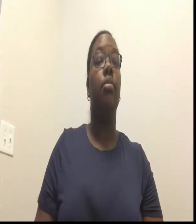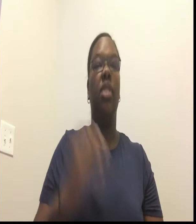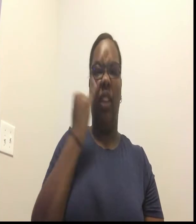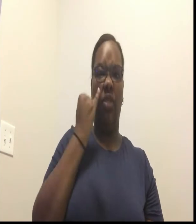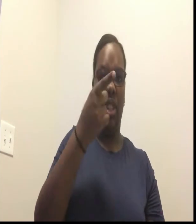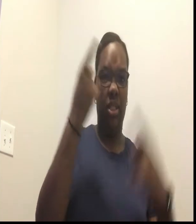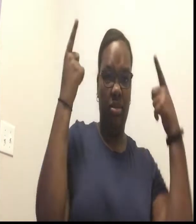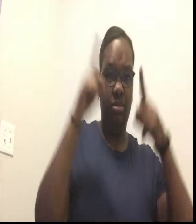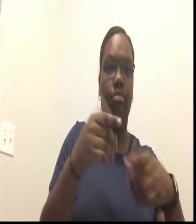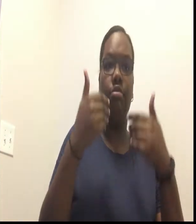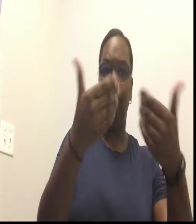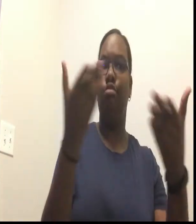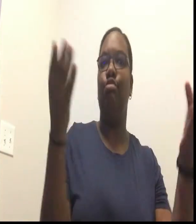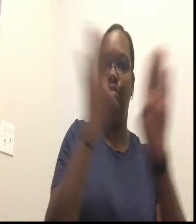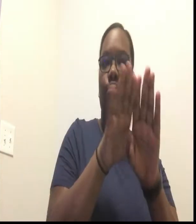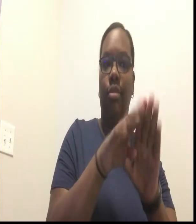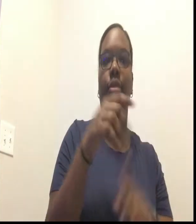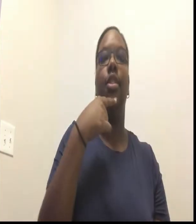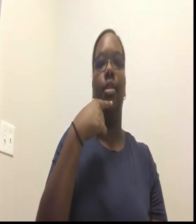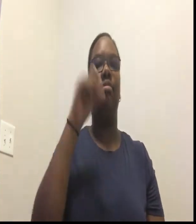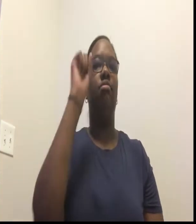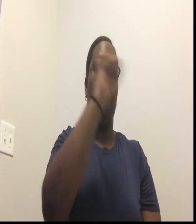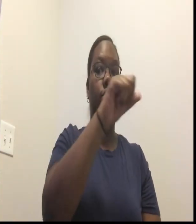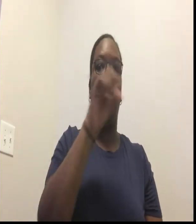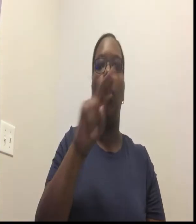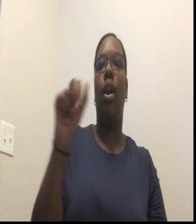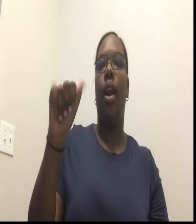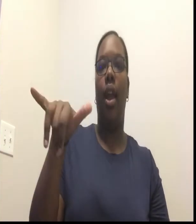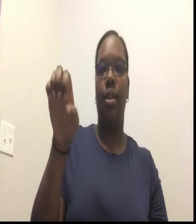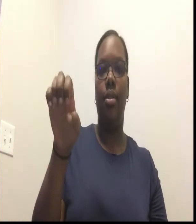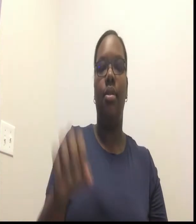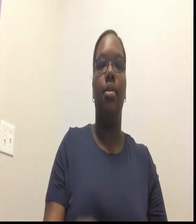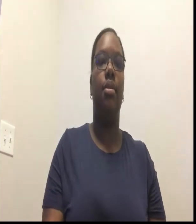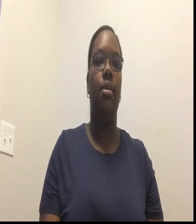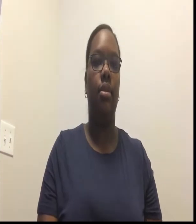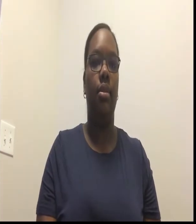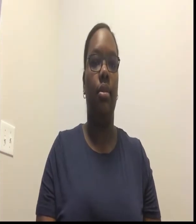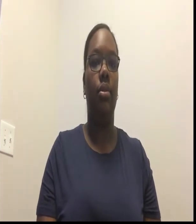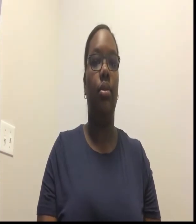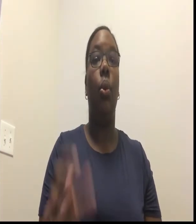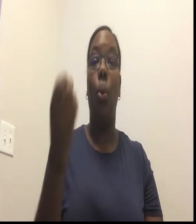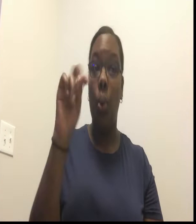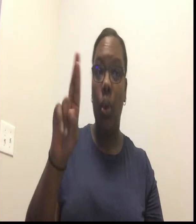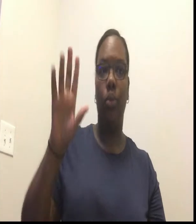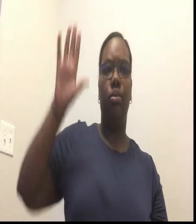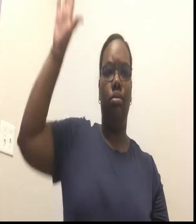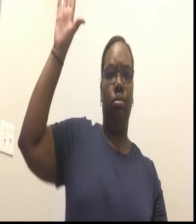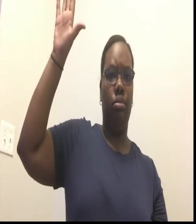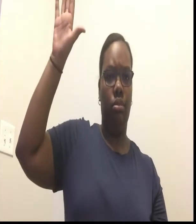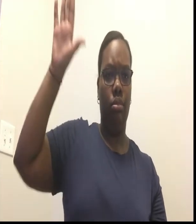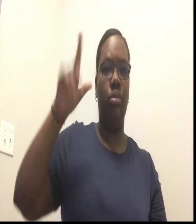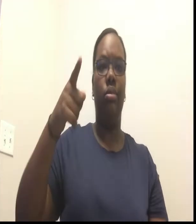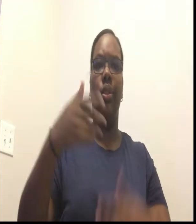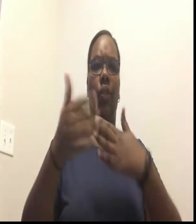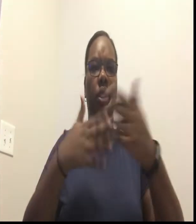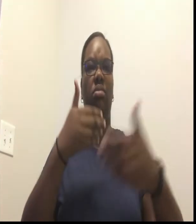"all those in favor?" if you agree to close the meeting you say "yes" or "aye" or raise